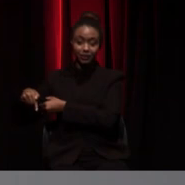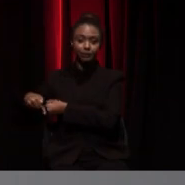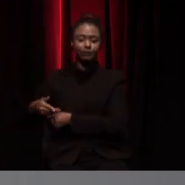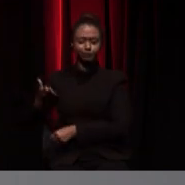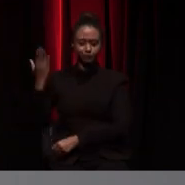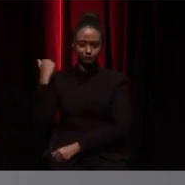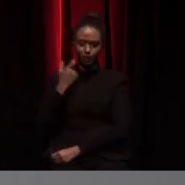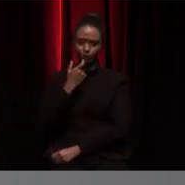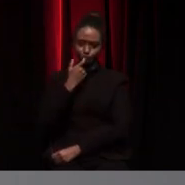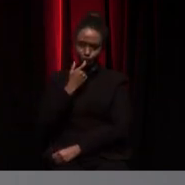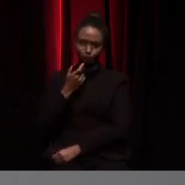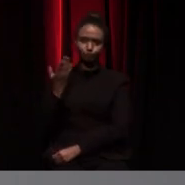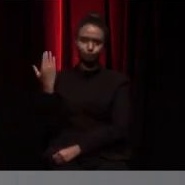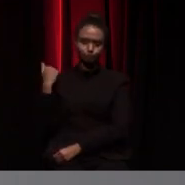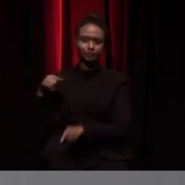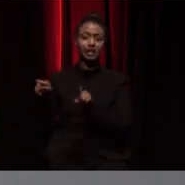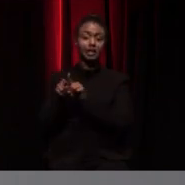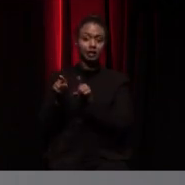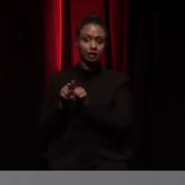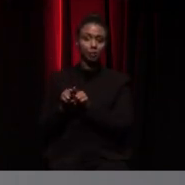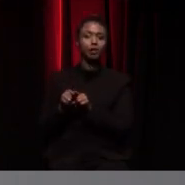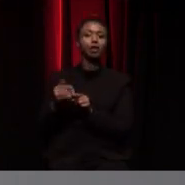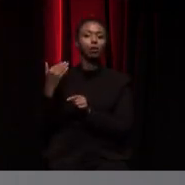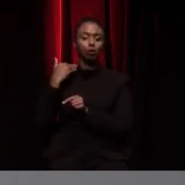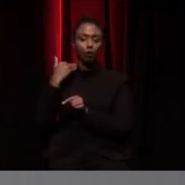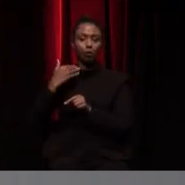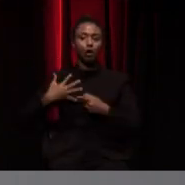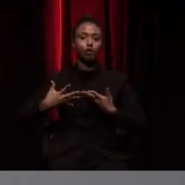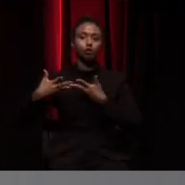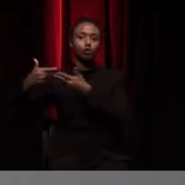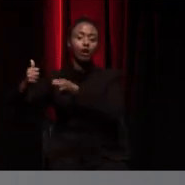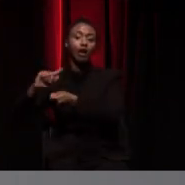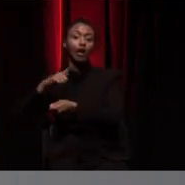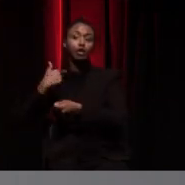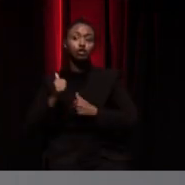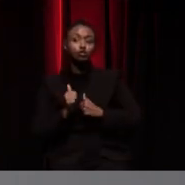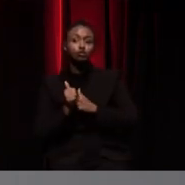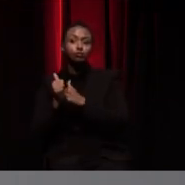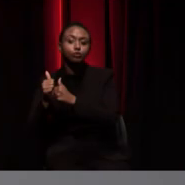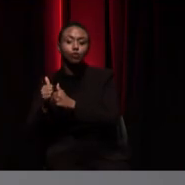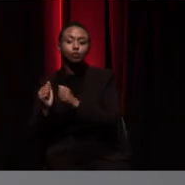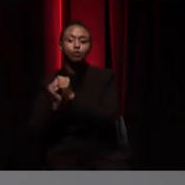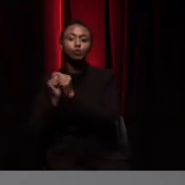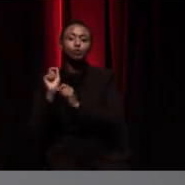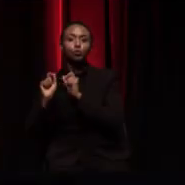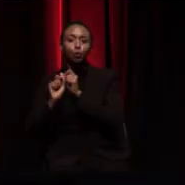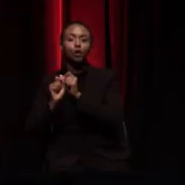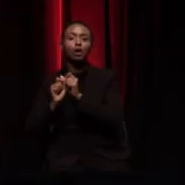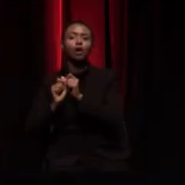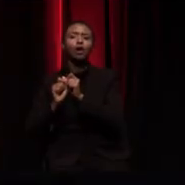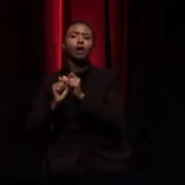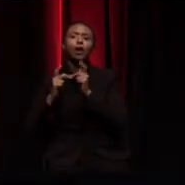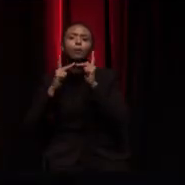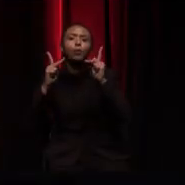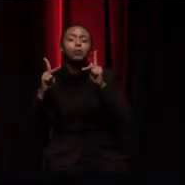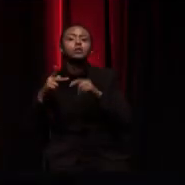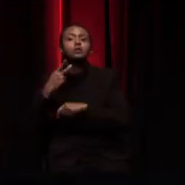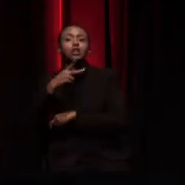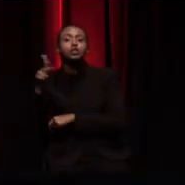the campaign of another financial entity, the point the sponsored content would be included in that financial entity’s campaign